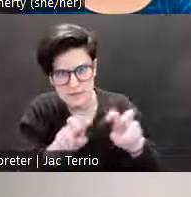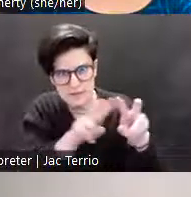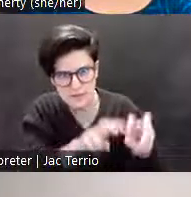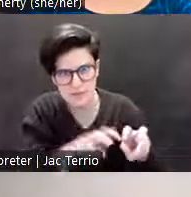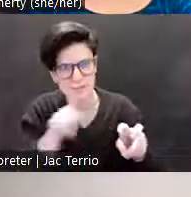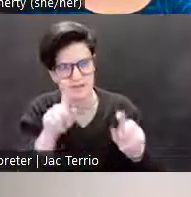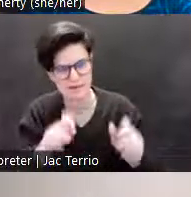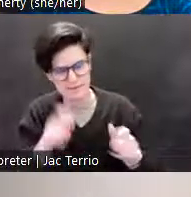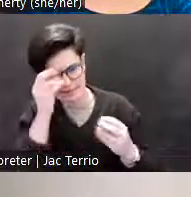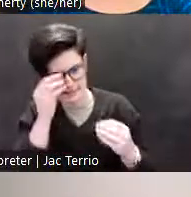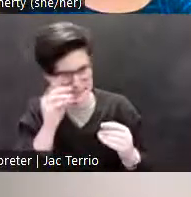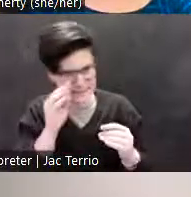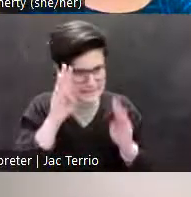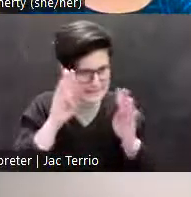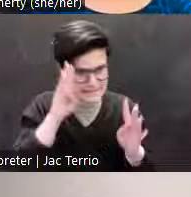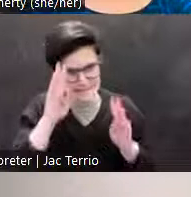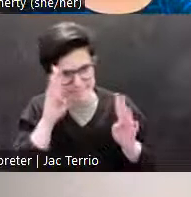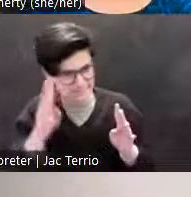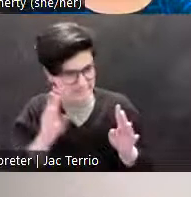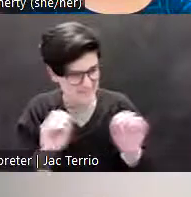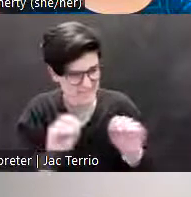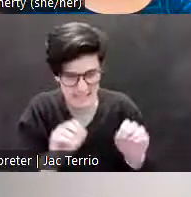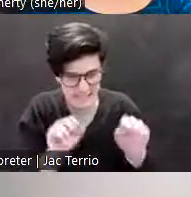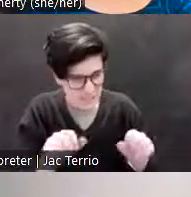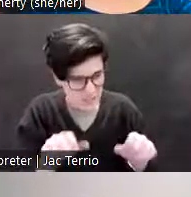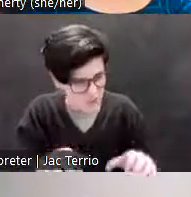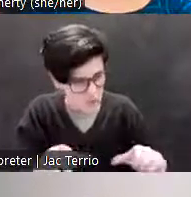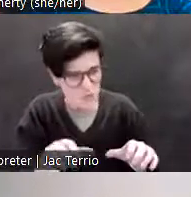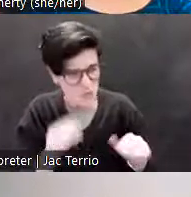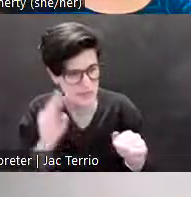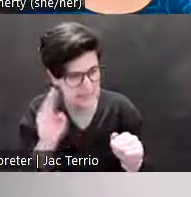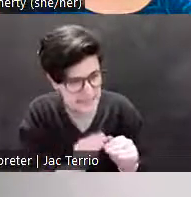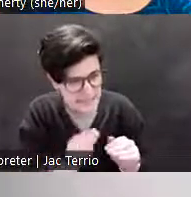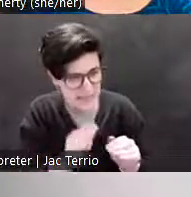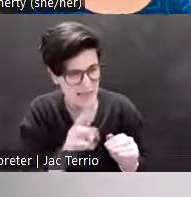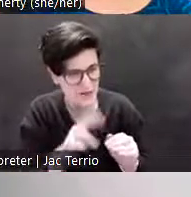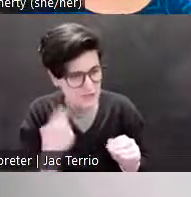they could do to eliminate the risk, and that's really really important because a lot of times